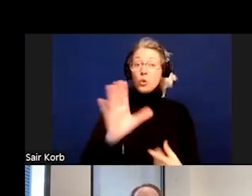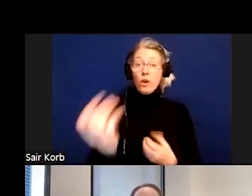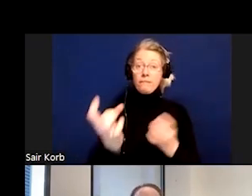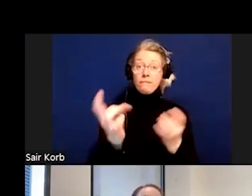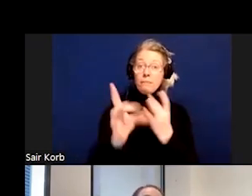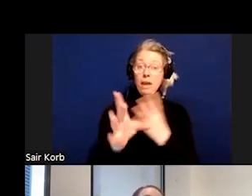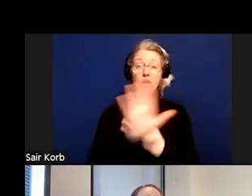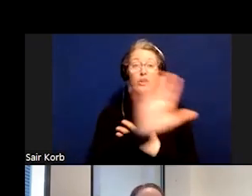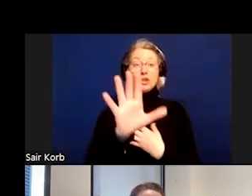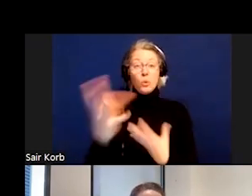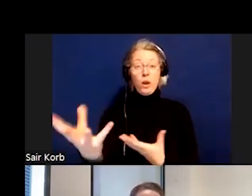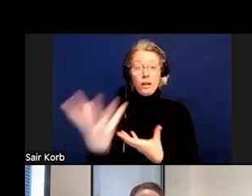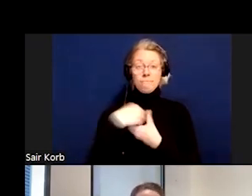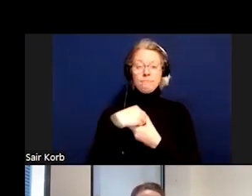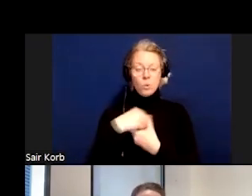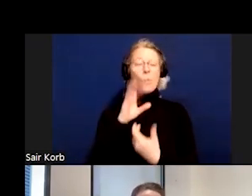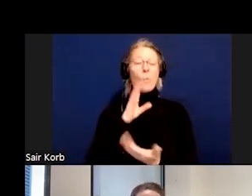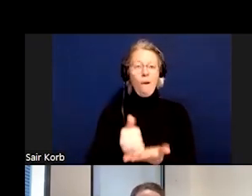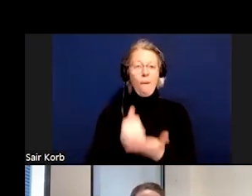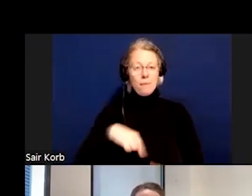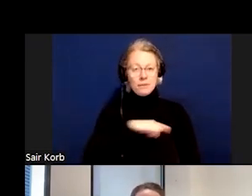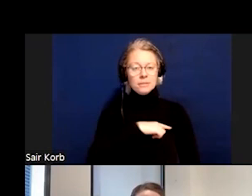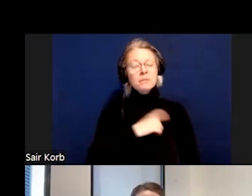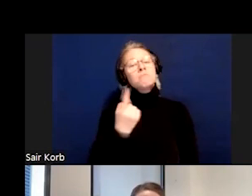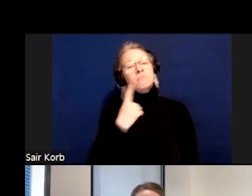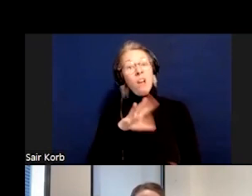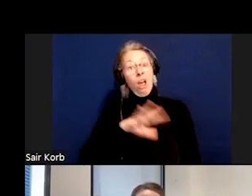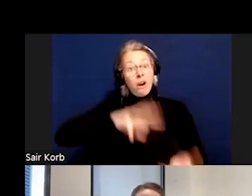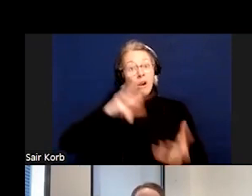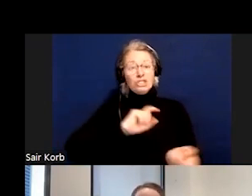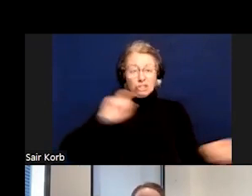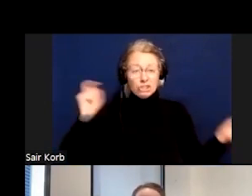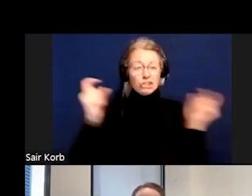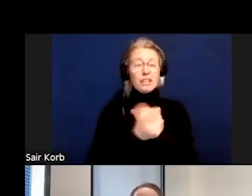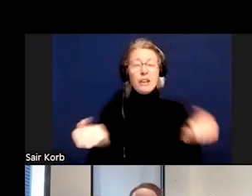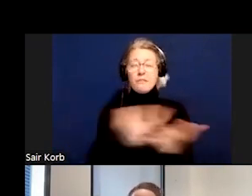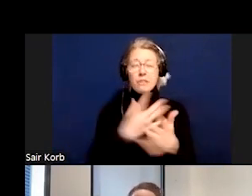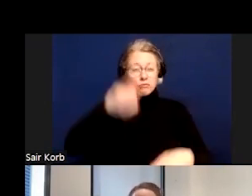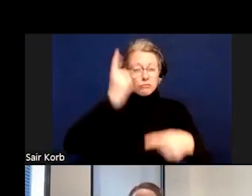throwing too much change into the sector all at once. But we know that change is needed